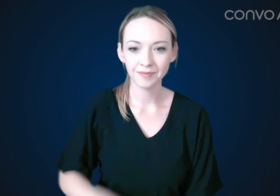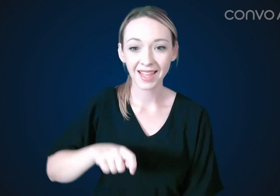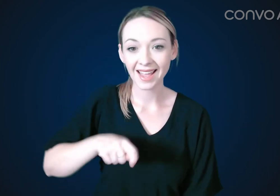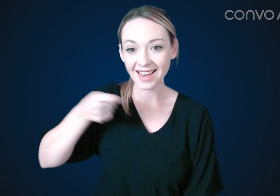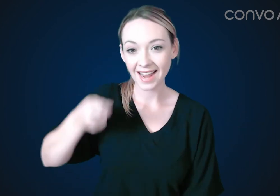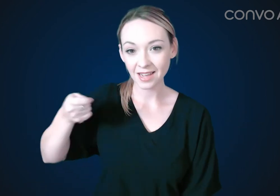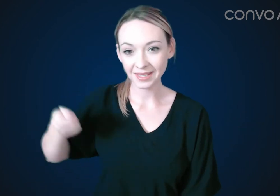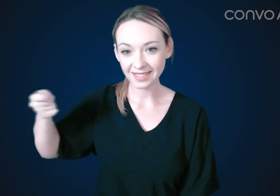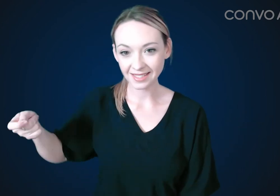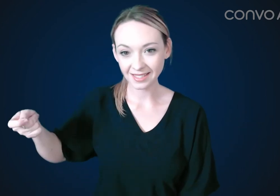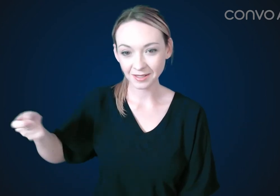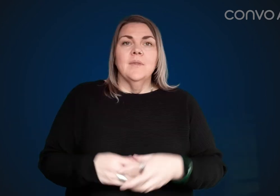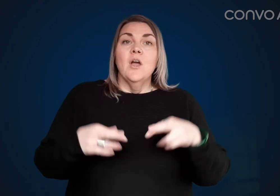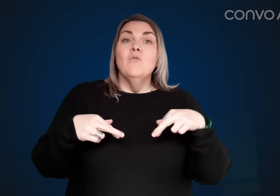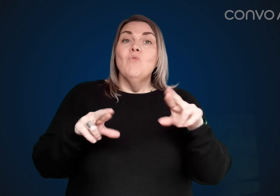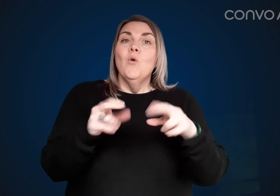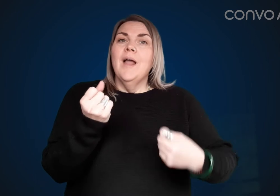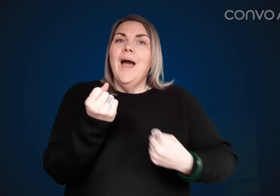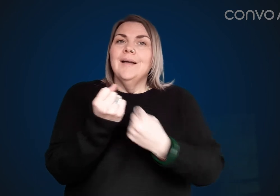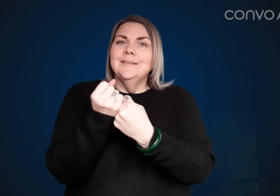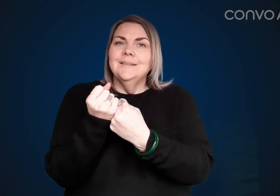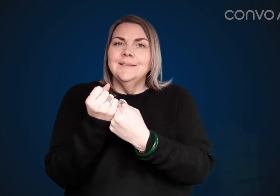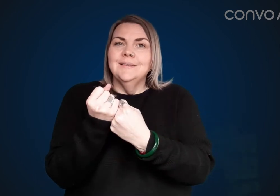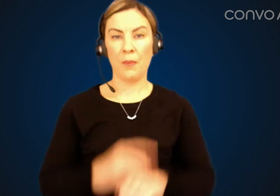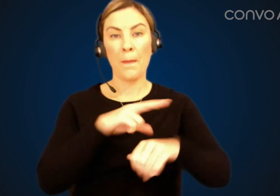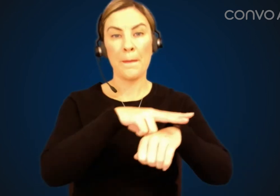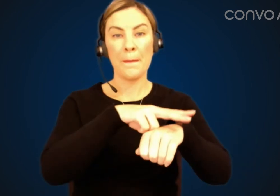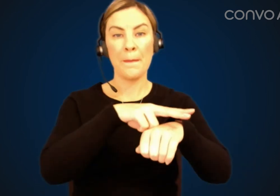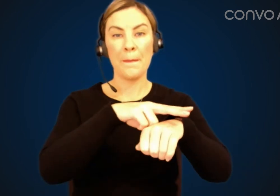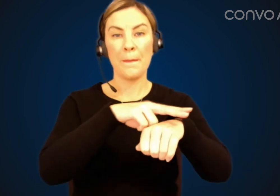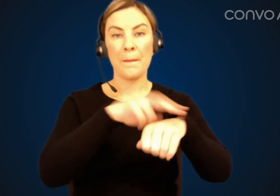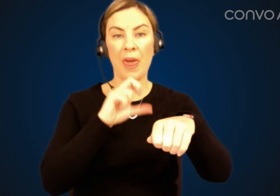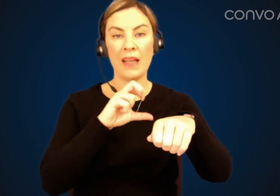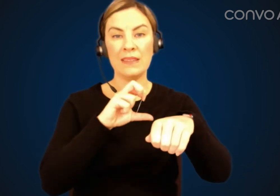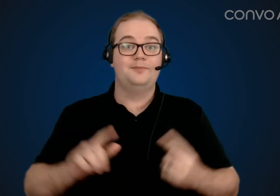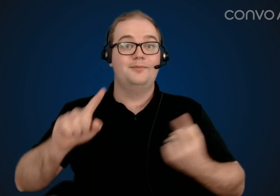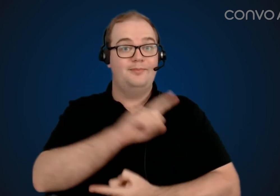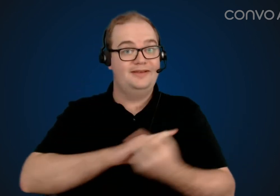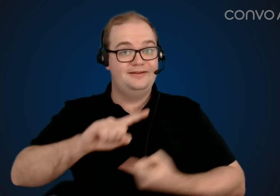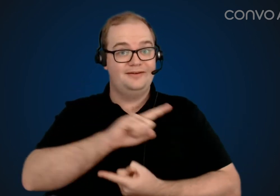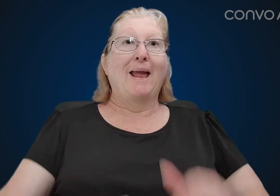Neighbours Roadside assistance Police Meeting